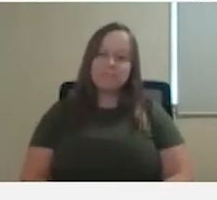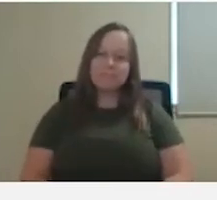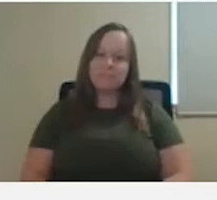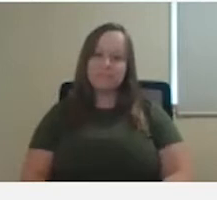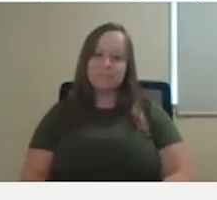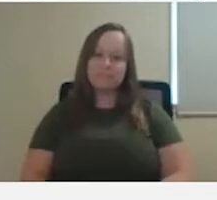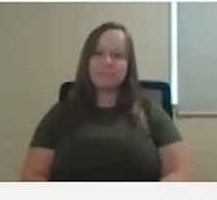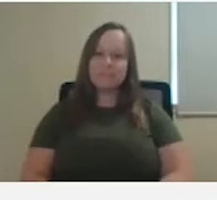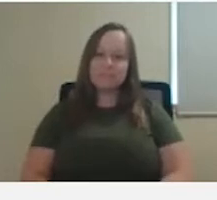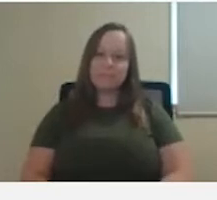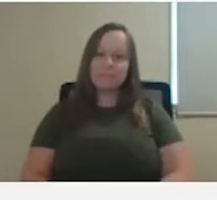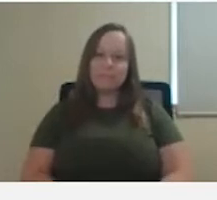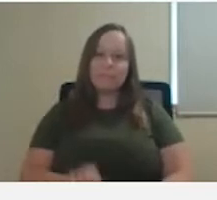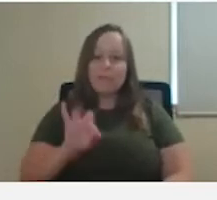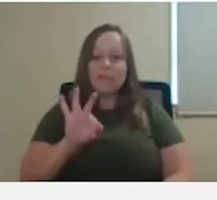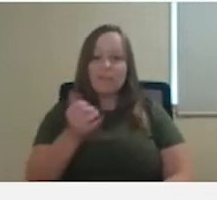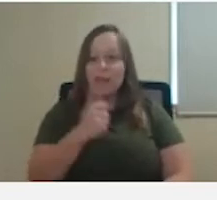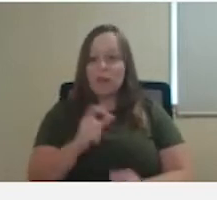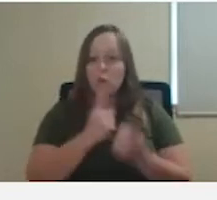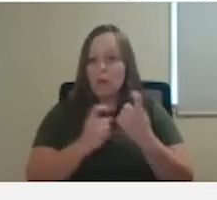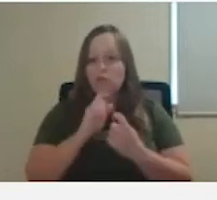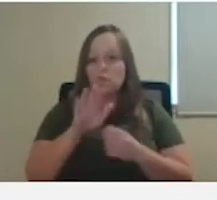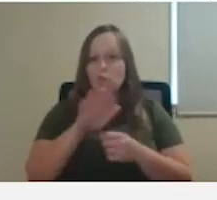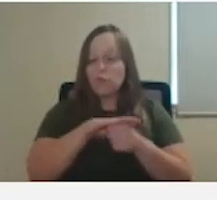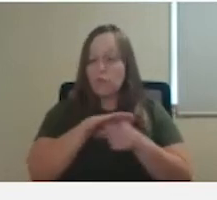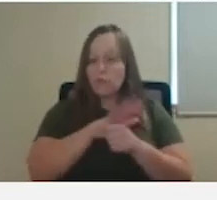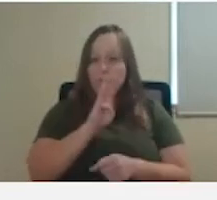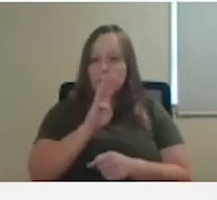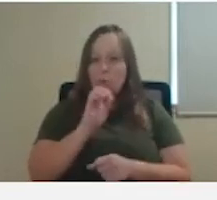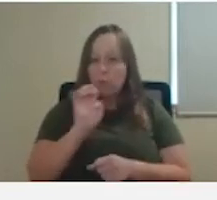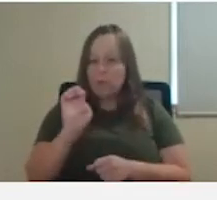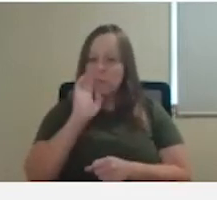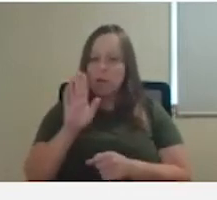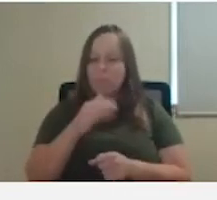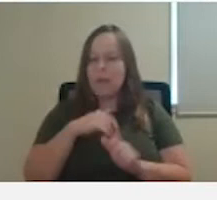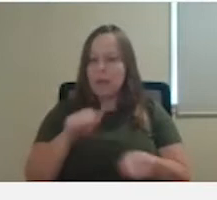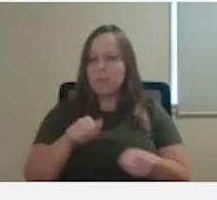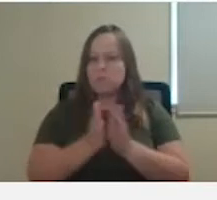And if you have any more questions, your County Board of Elections Office would be able to help you out with that.